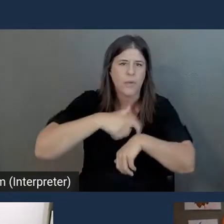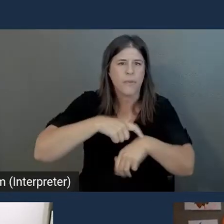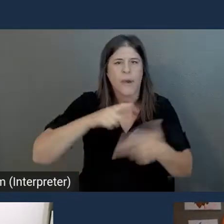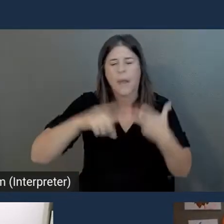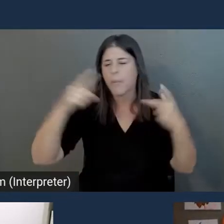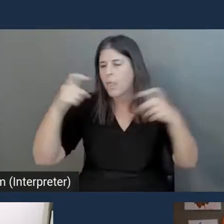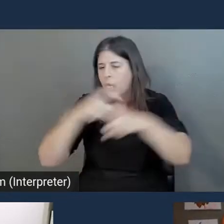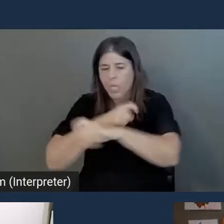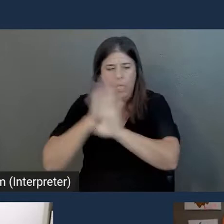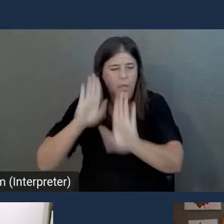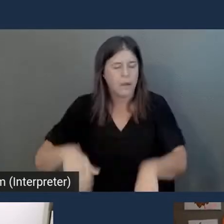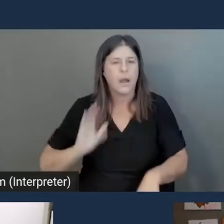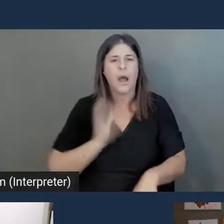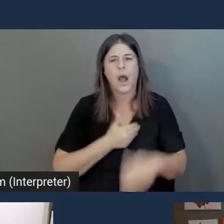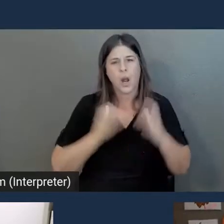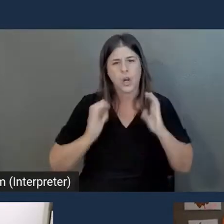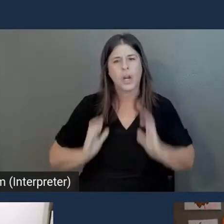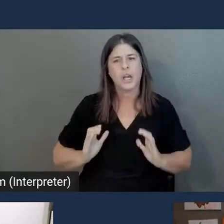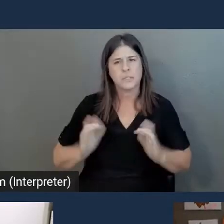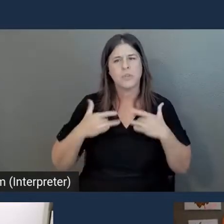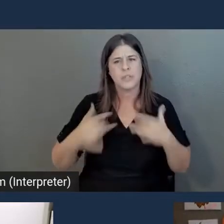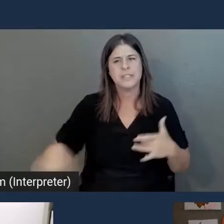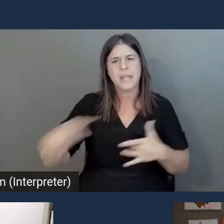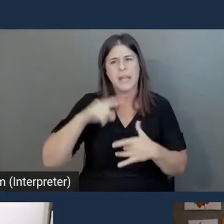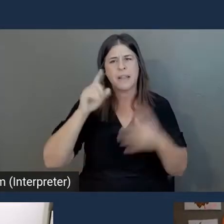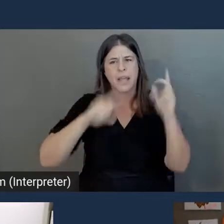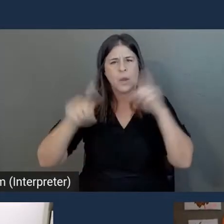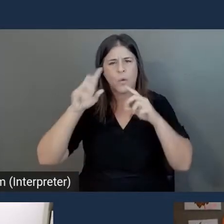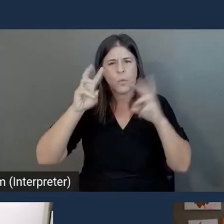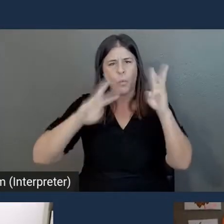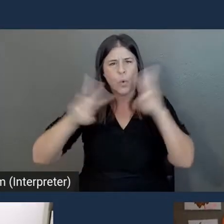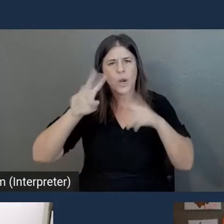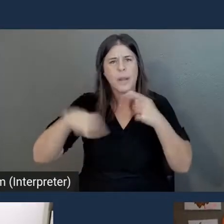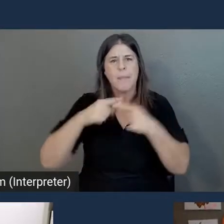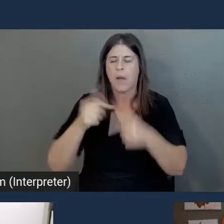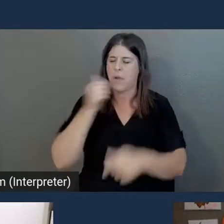So our customers are mostly worried about the day-to-day administrative costs.